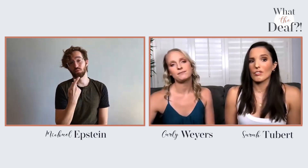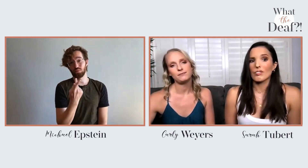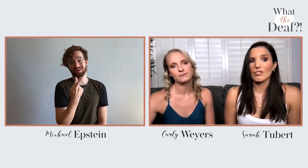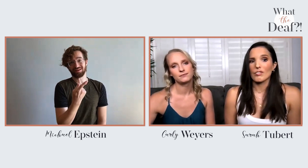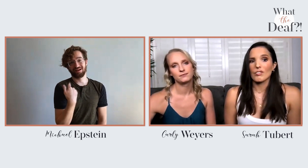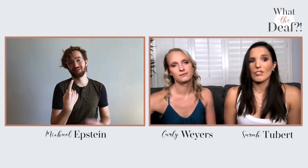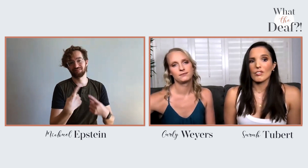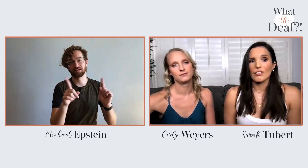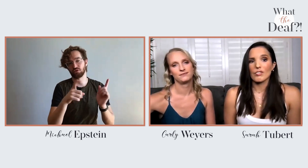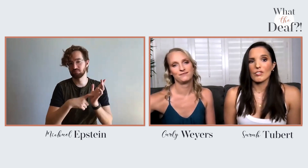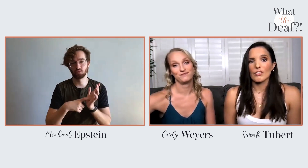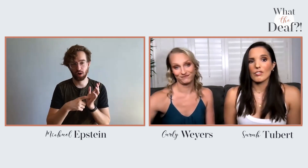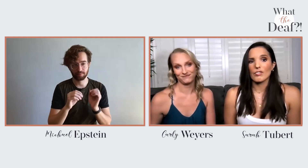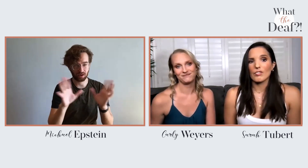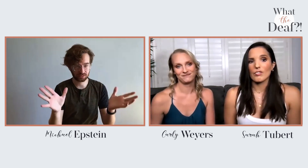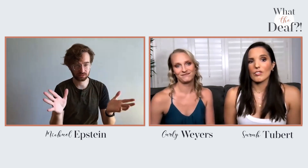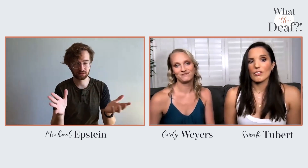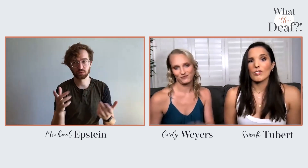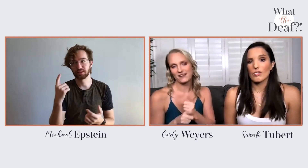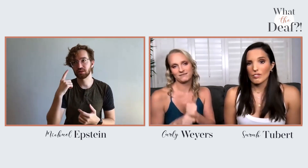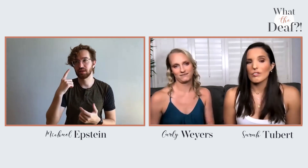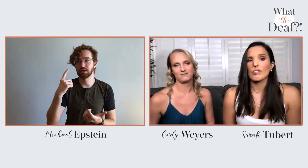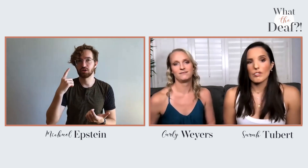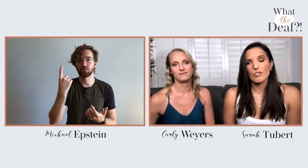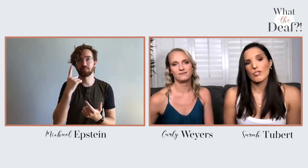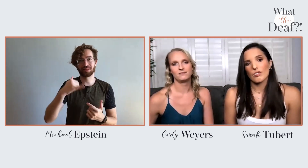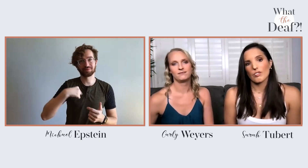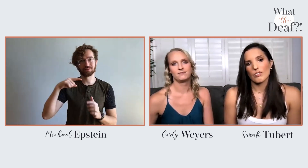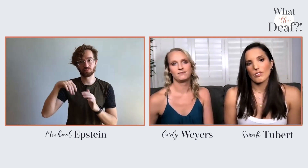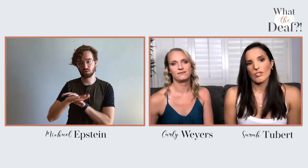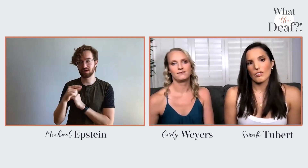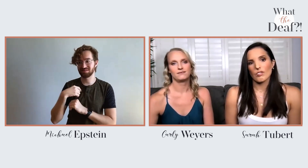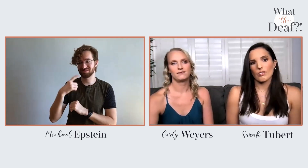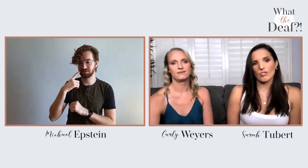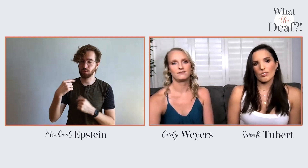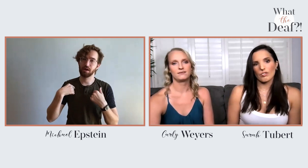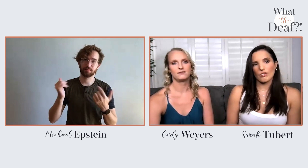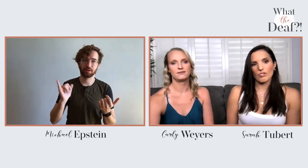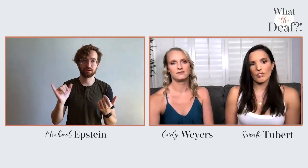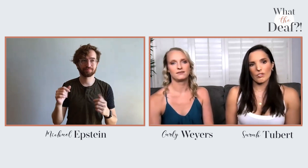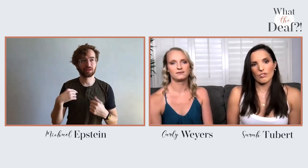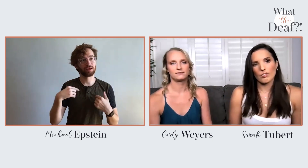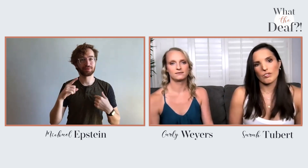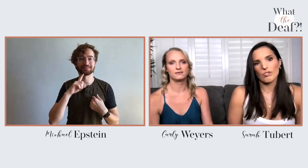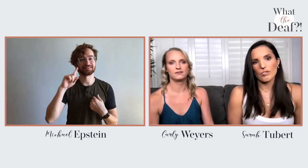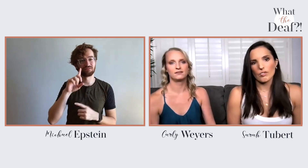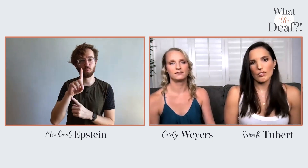Right, and so obviously you and I have different requirements. So for me going in, I think that I'm kind of like, I'm "Deaf 101".